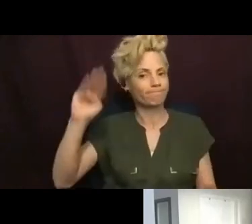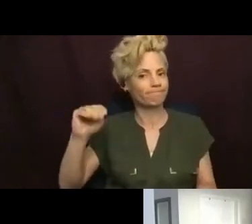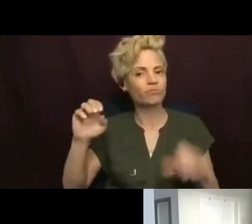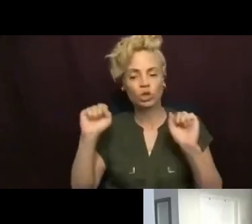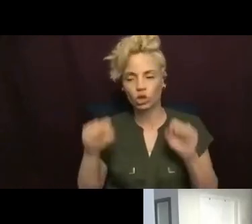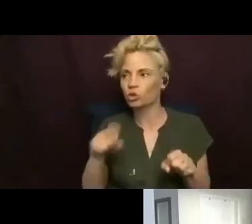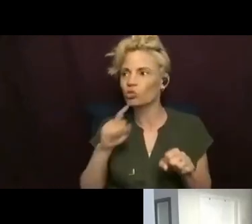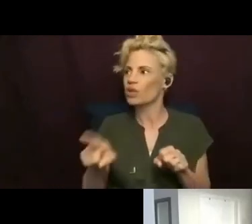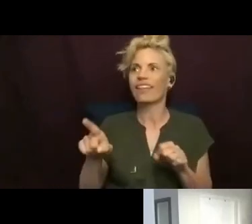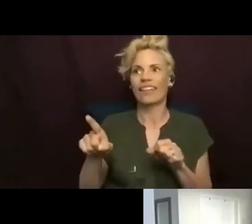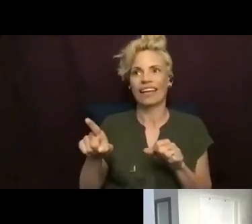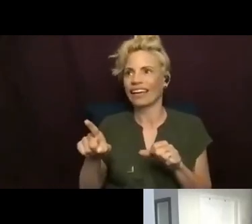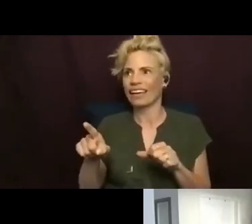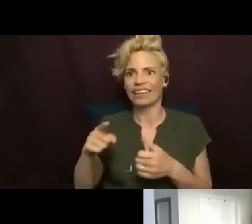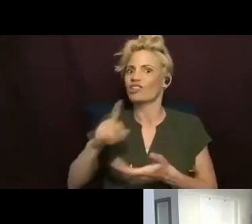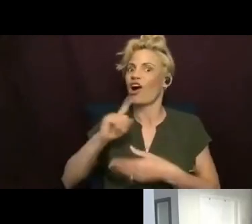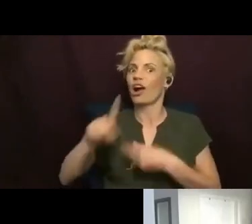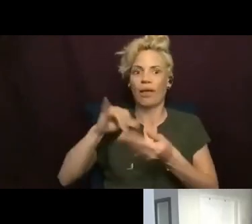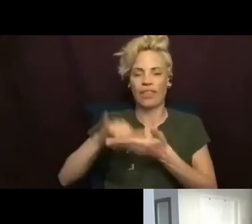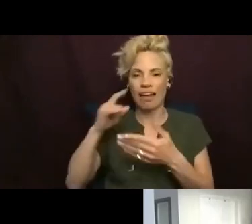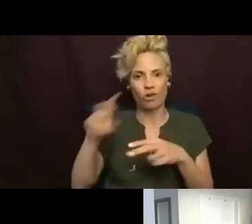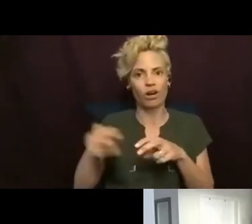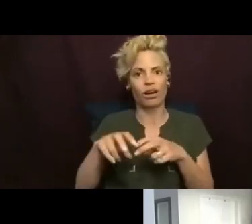But I do think the literary magazine and journals